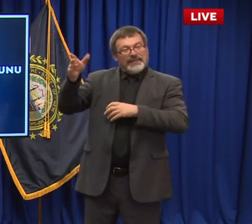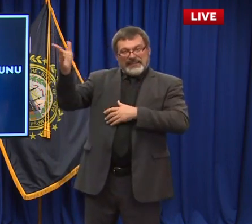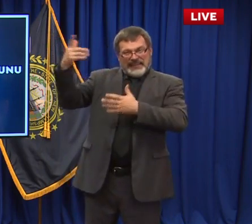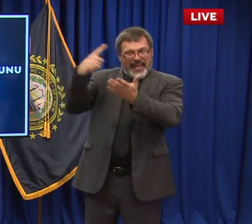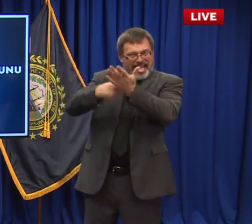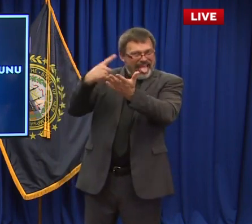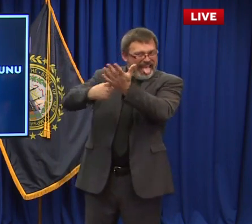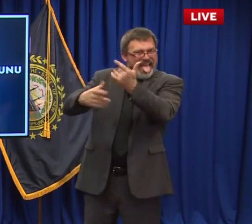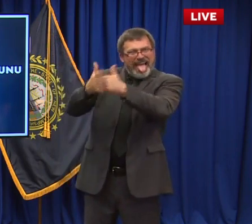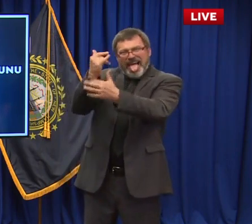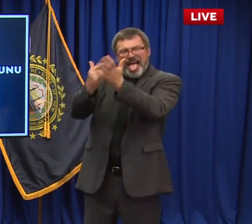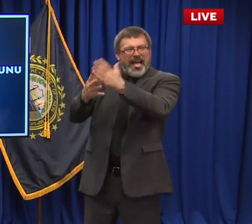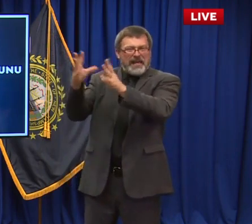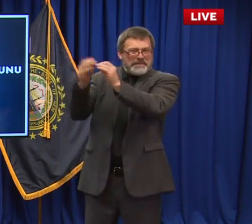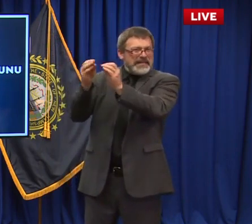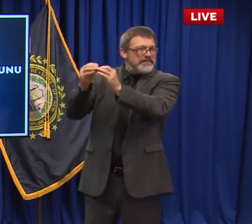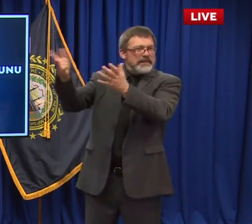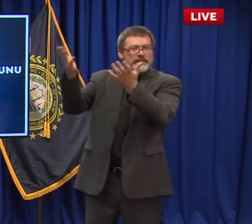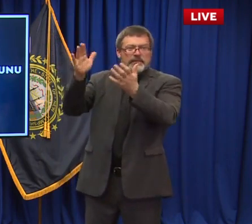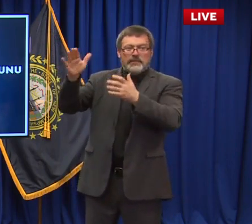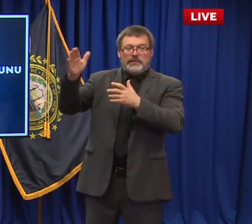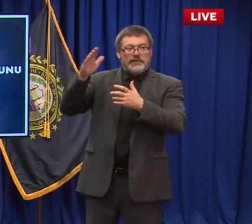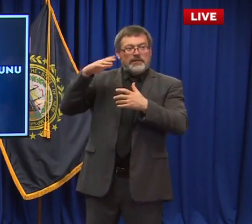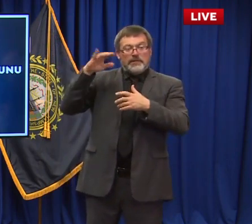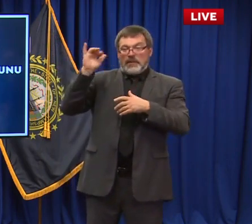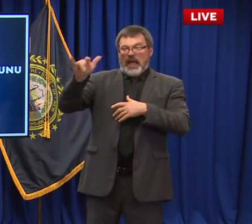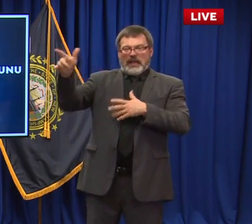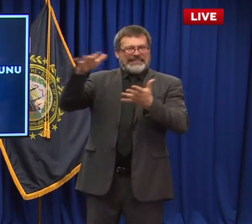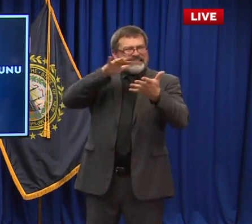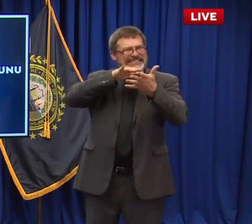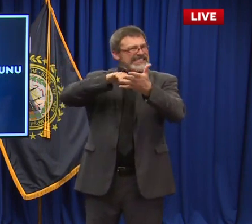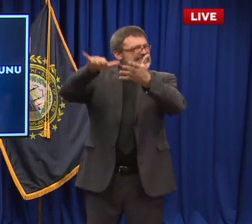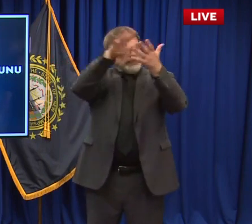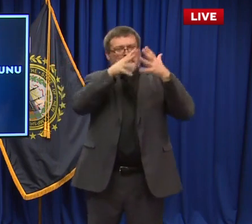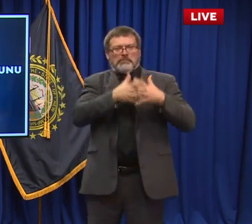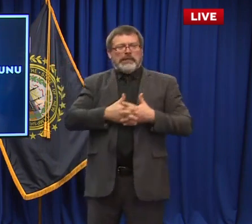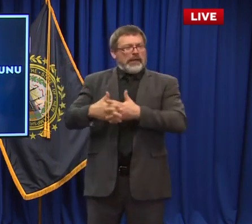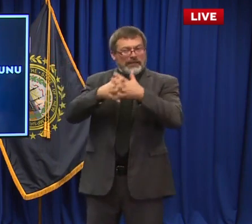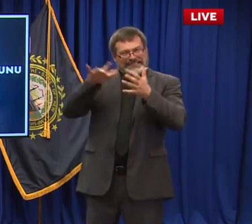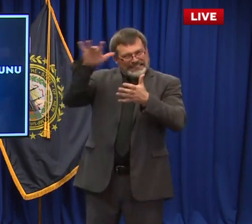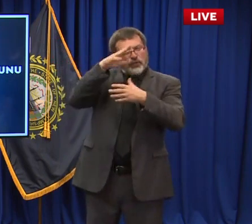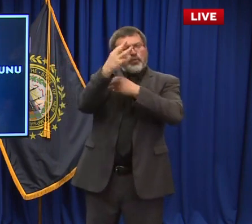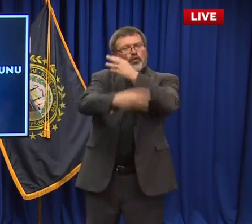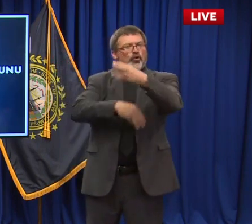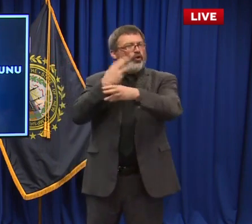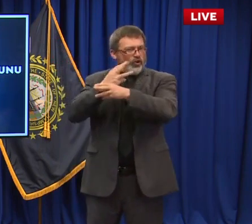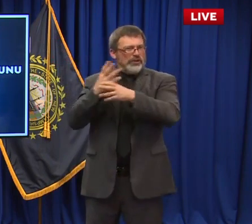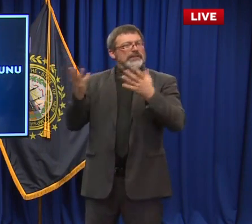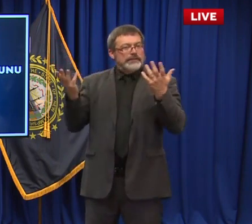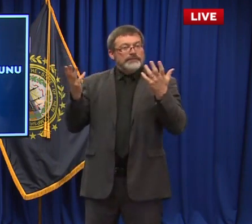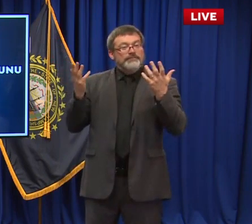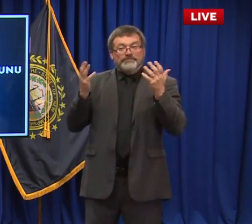BEFORE THIS PRESS CONFERENCE, I WAS IN A MEETING DISCUSSING THIS EXACT ISSUE WITH OTHER STATES AND FEDERAL PUBLIC HEALTH PARTNERS.